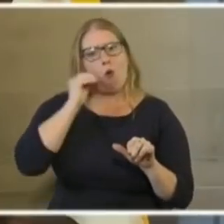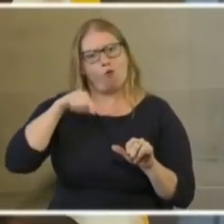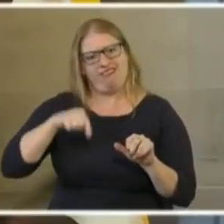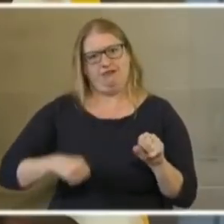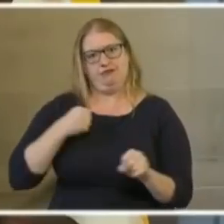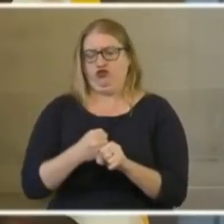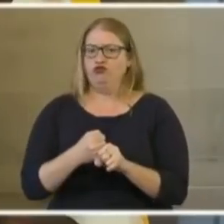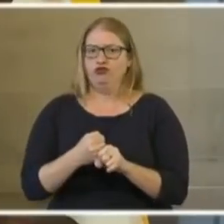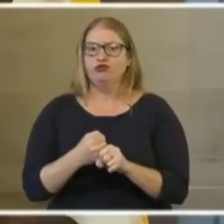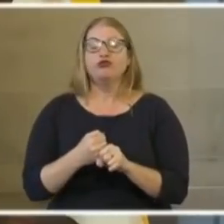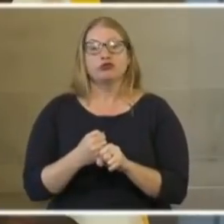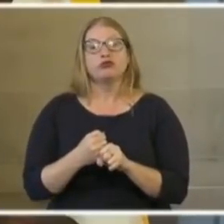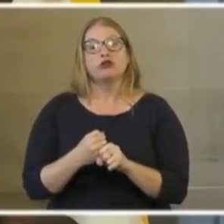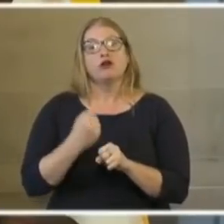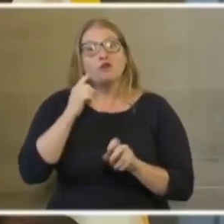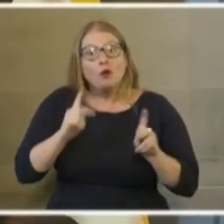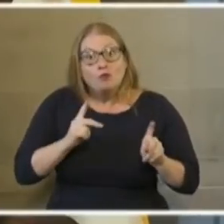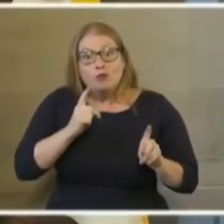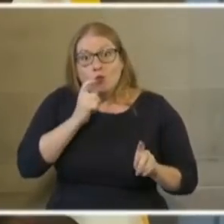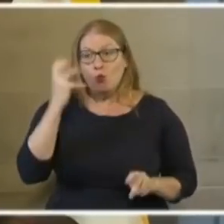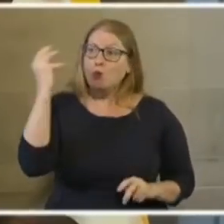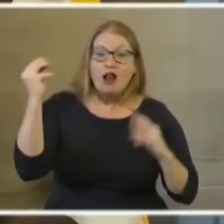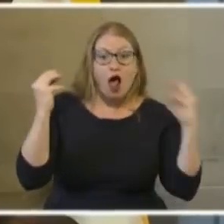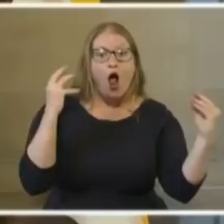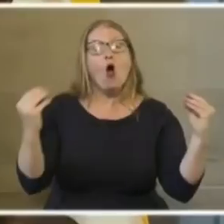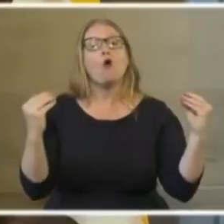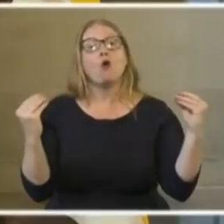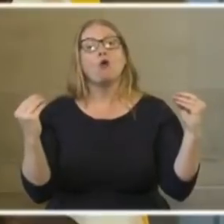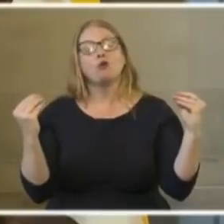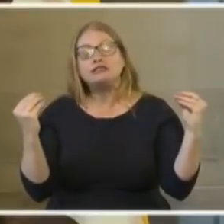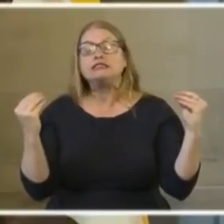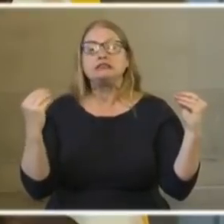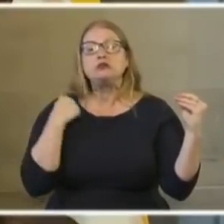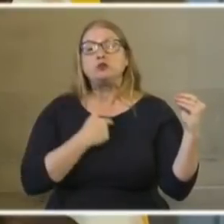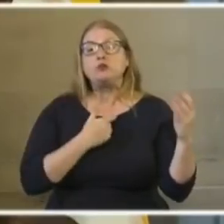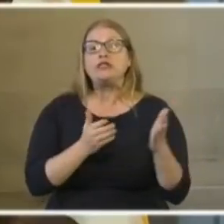KNEW THE SAFEST WAY TO CELEBRATE AND THAT WAS TO STAY HOME THIS